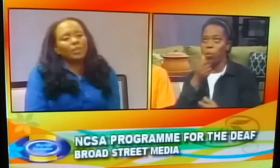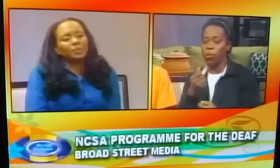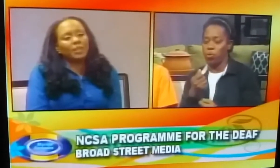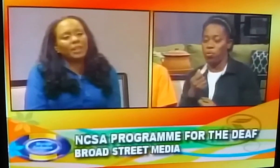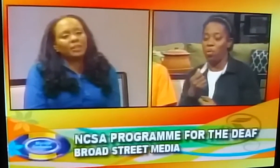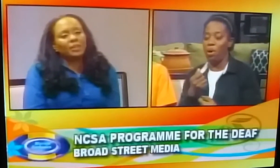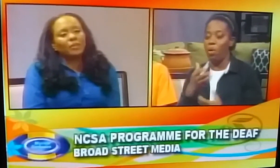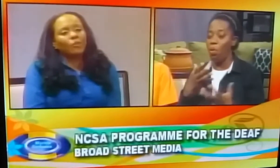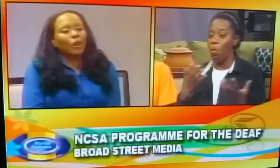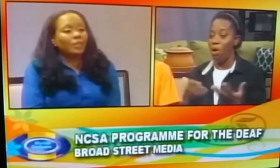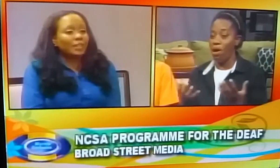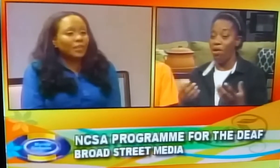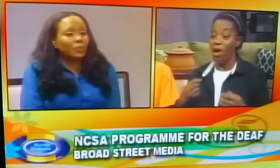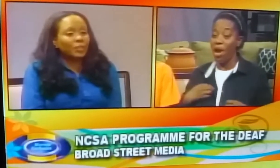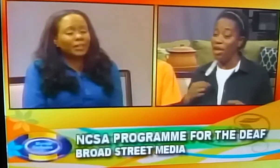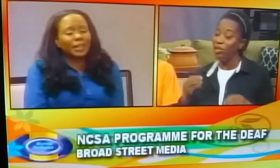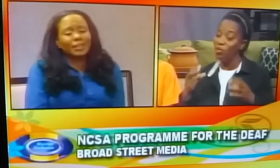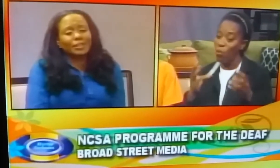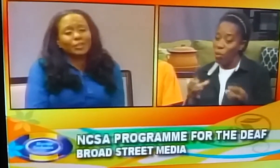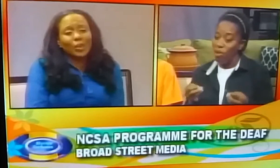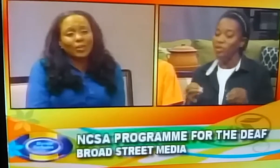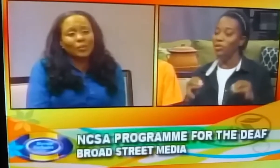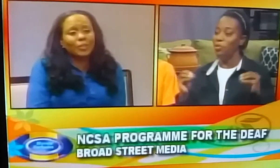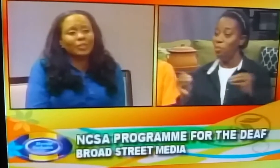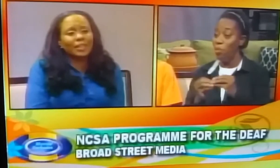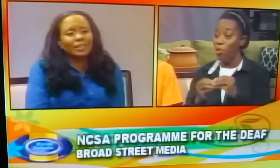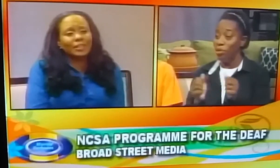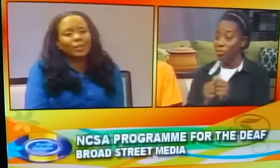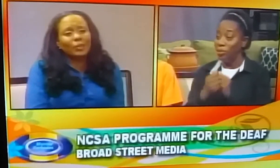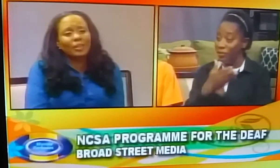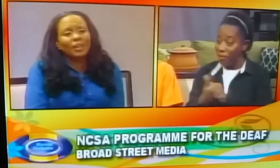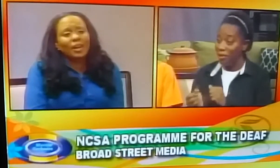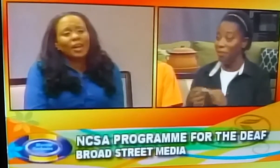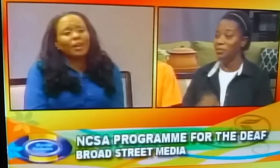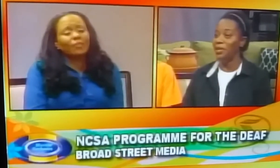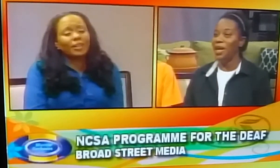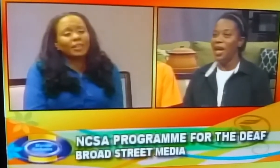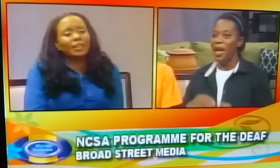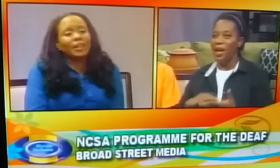to be in often a deaf community and I saw the coyote and I said you know what I really can